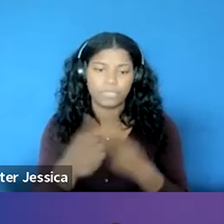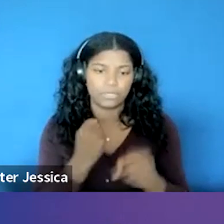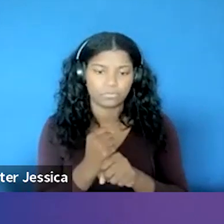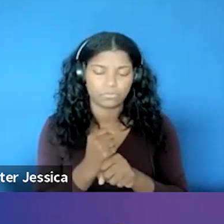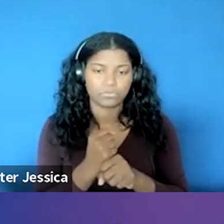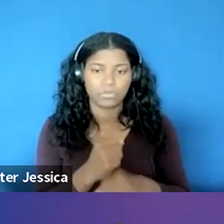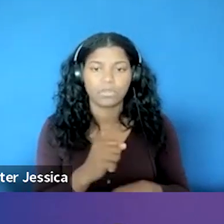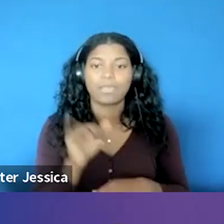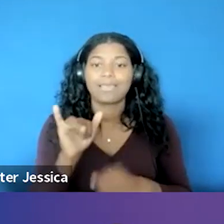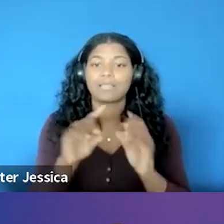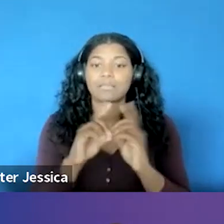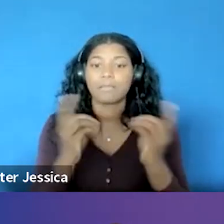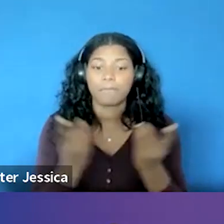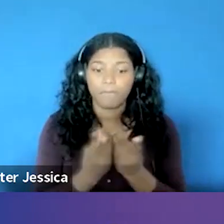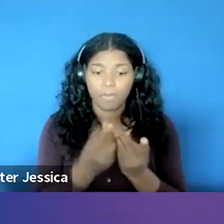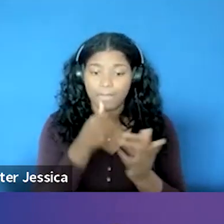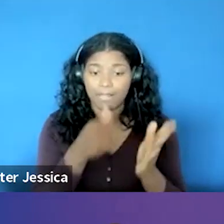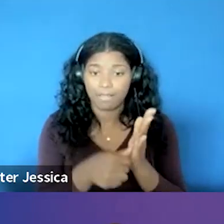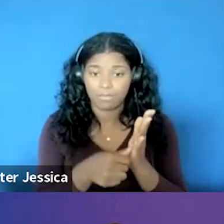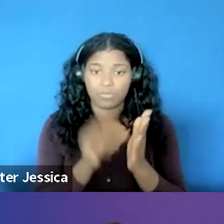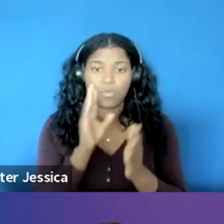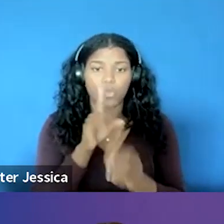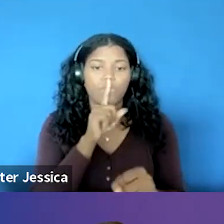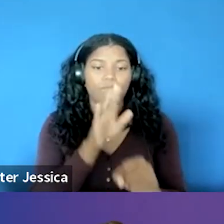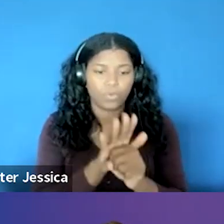The departmental letter will confirm your eligibility.